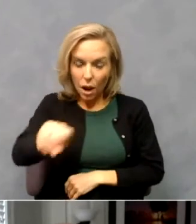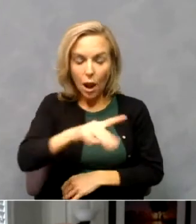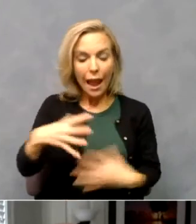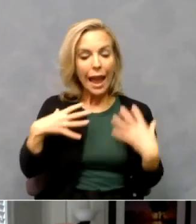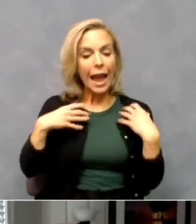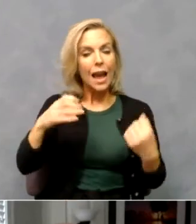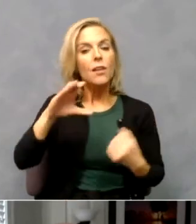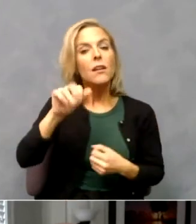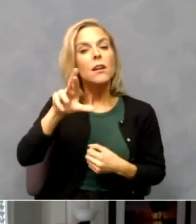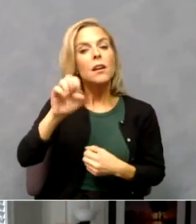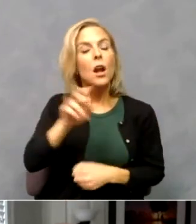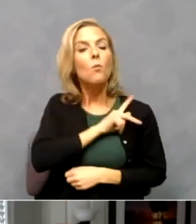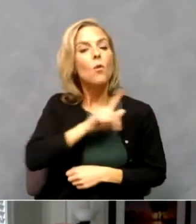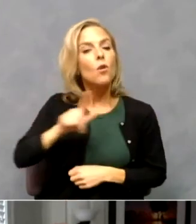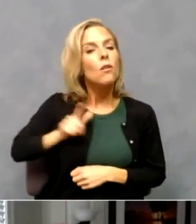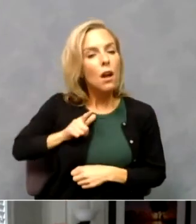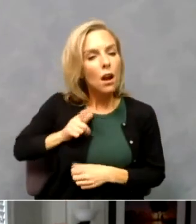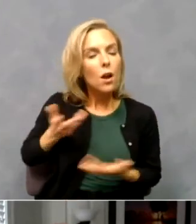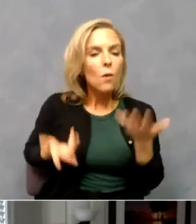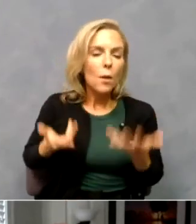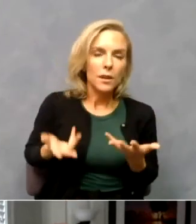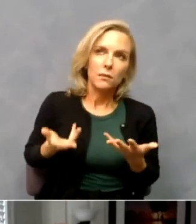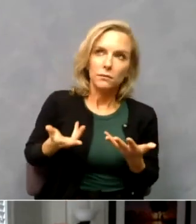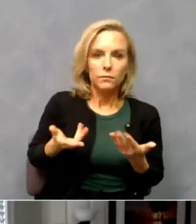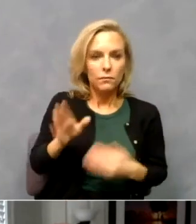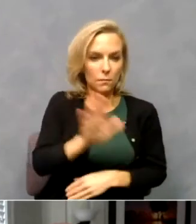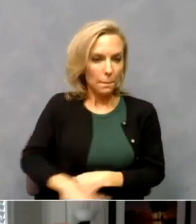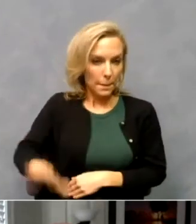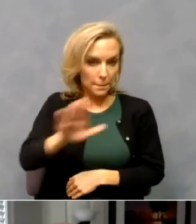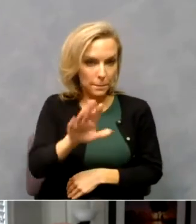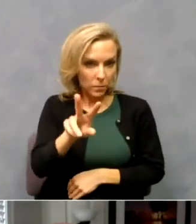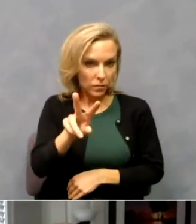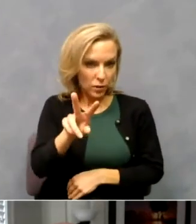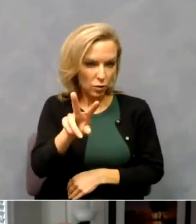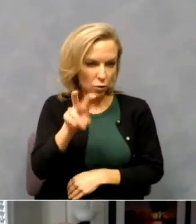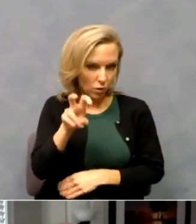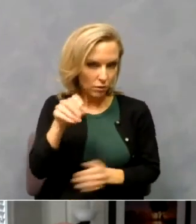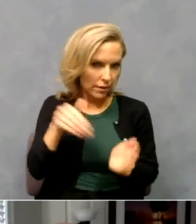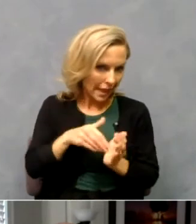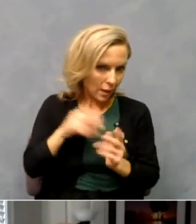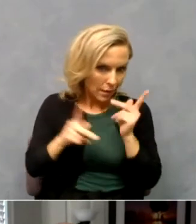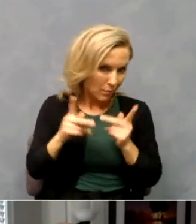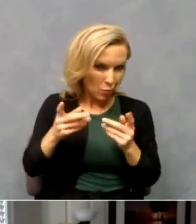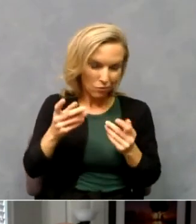There are probably a least 200,000 people, if not more, in this category.